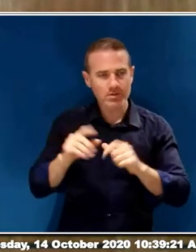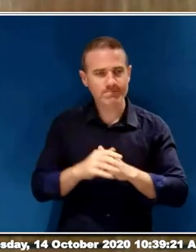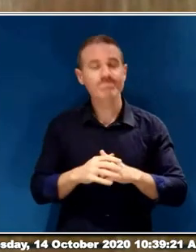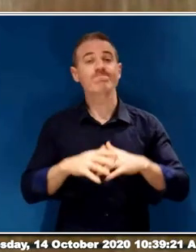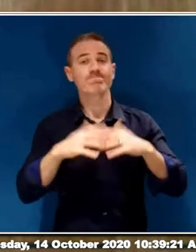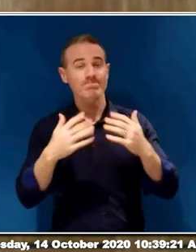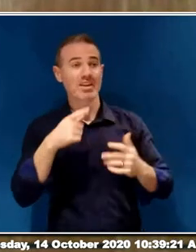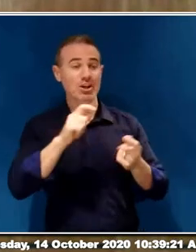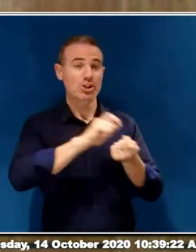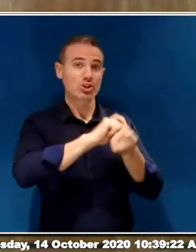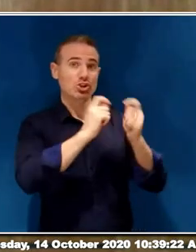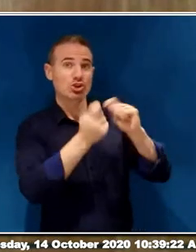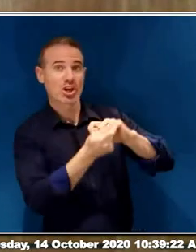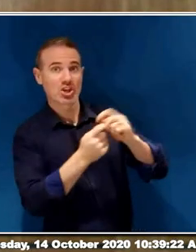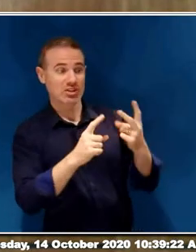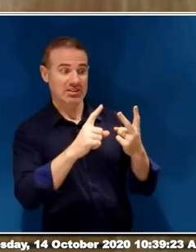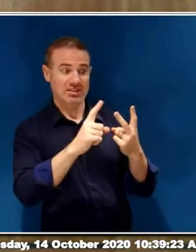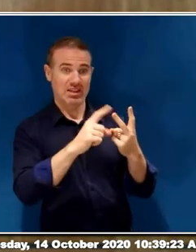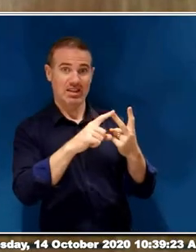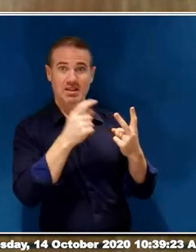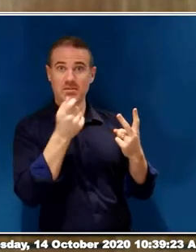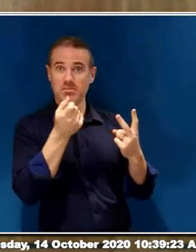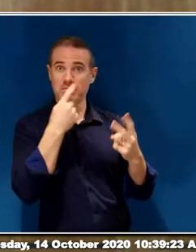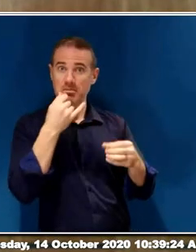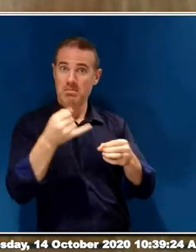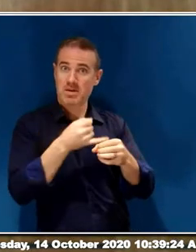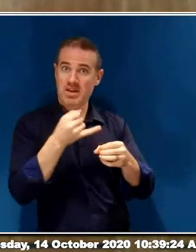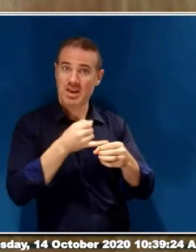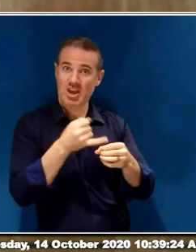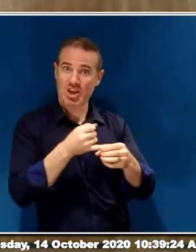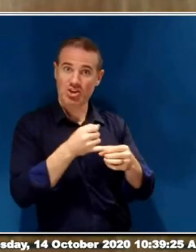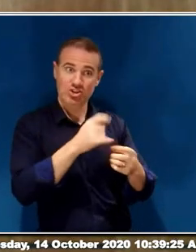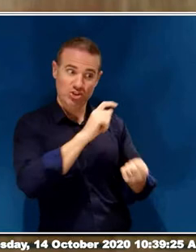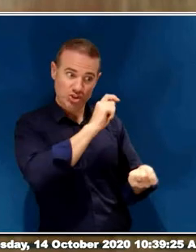at home was as manageable as it was on the first medication.